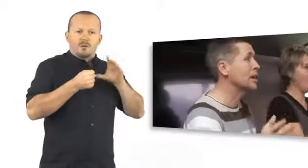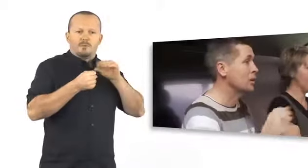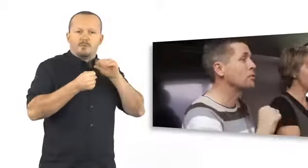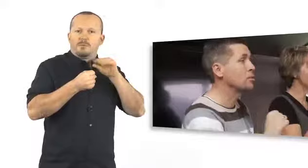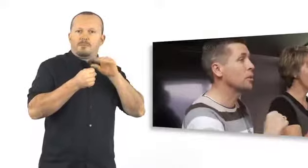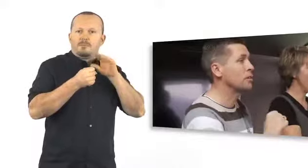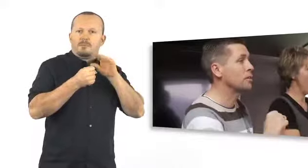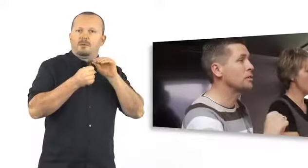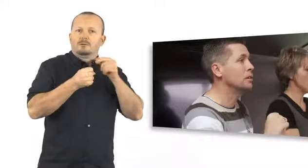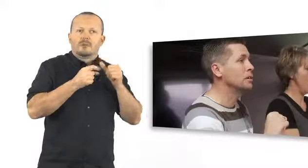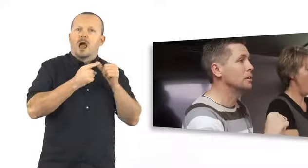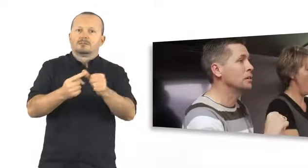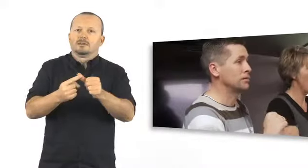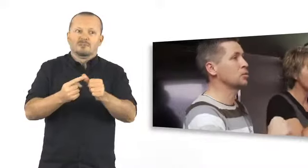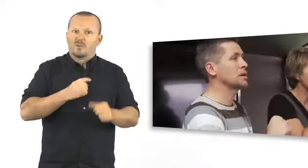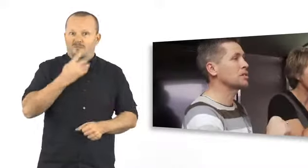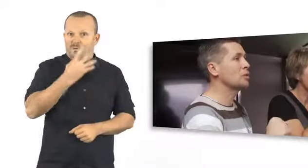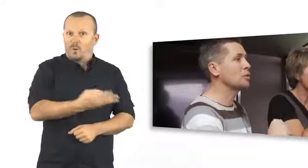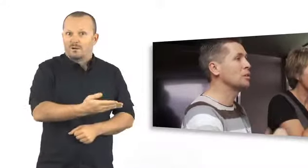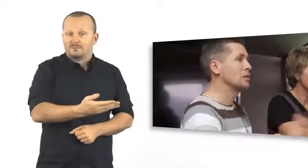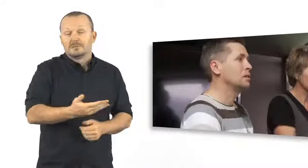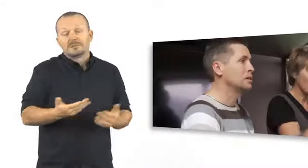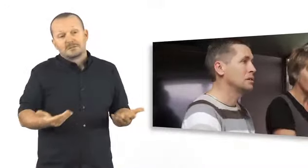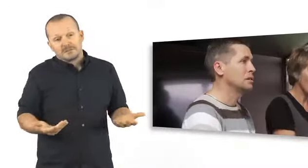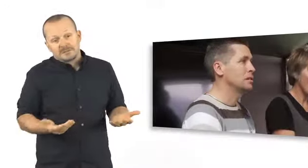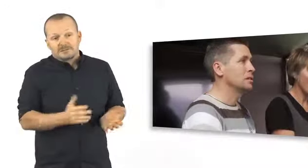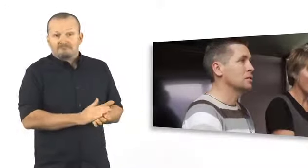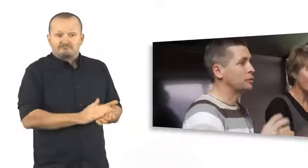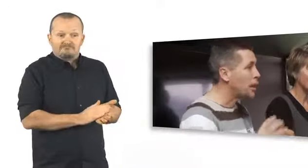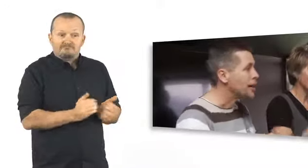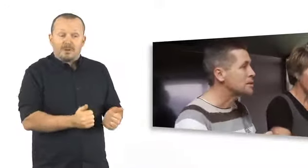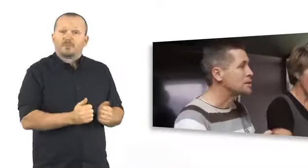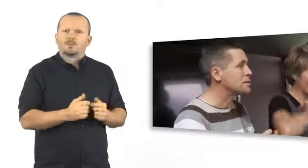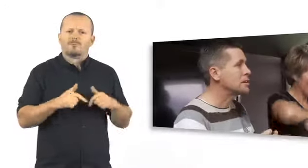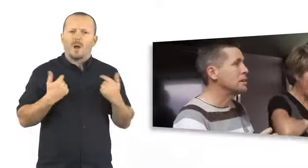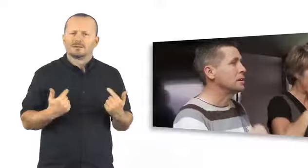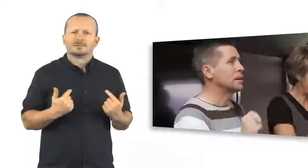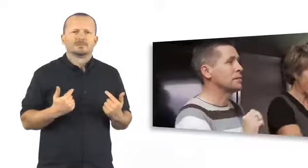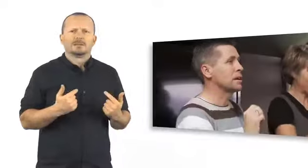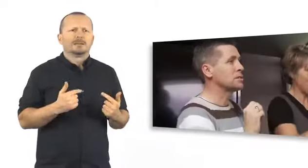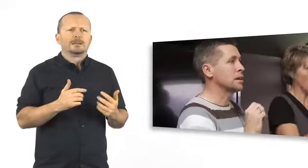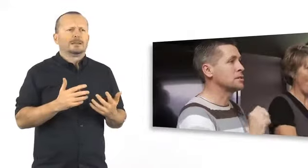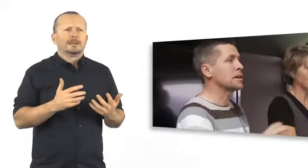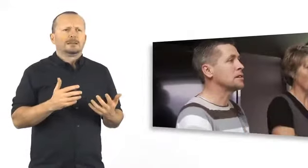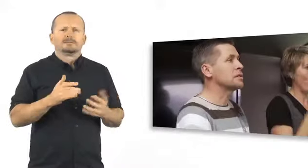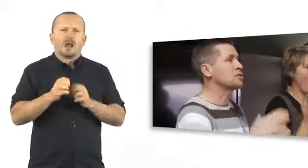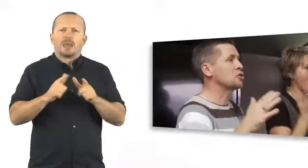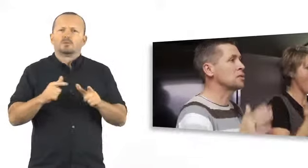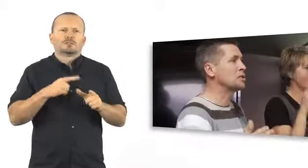say over a microphone at four years old. So for us, it doesn’t supersede.